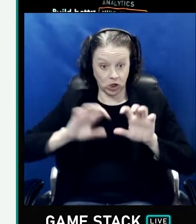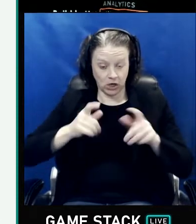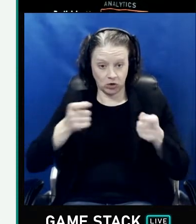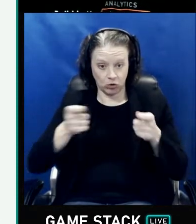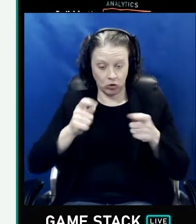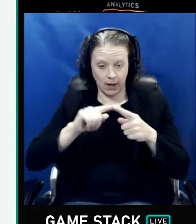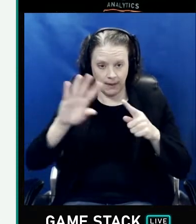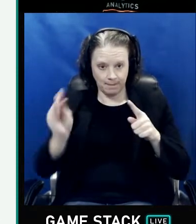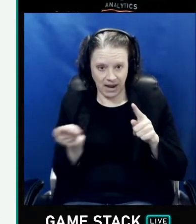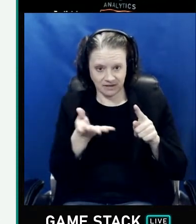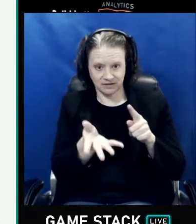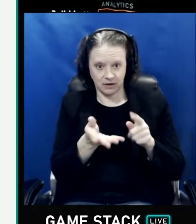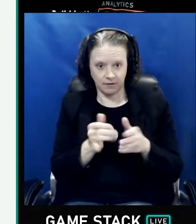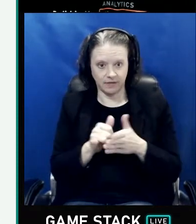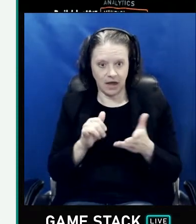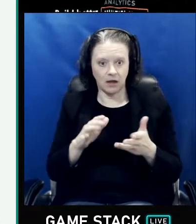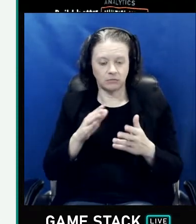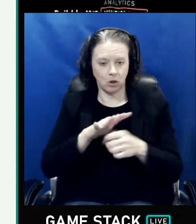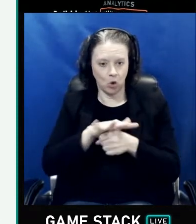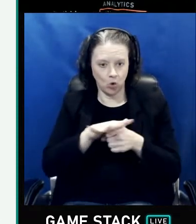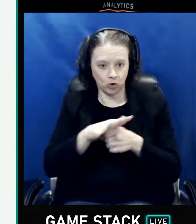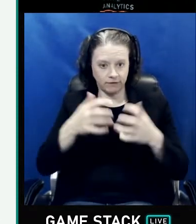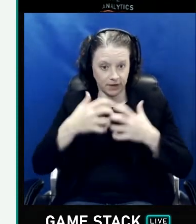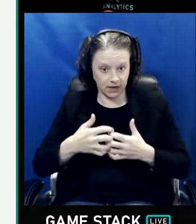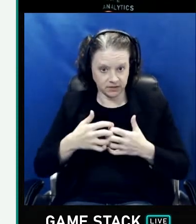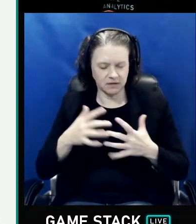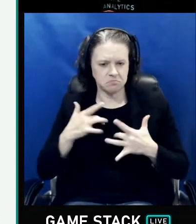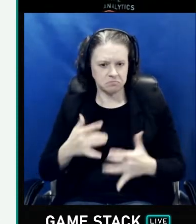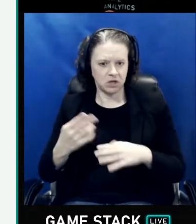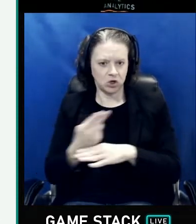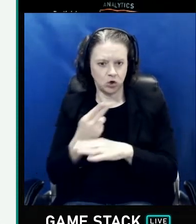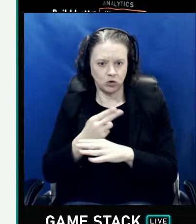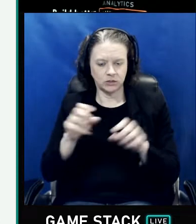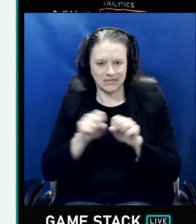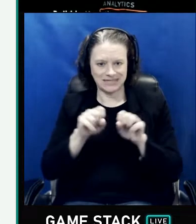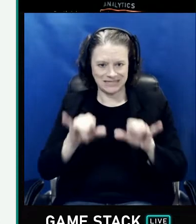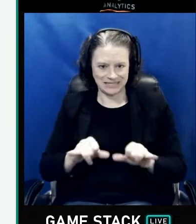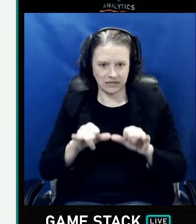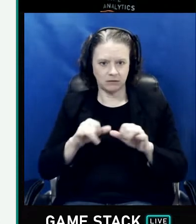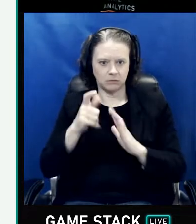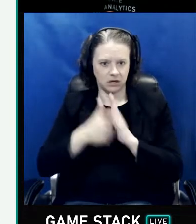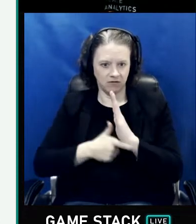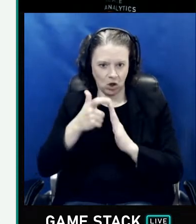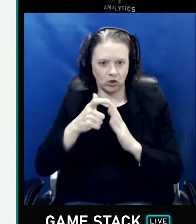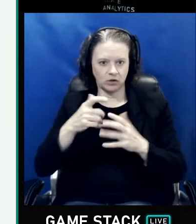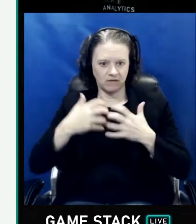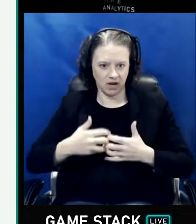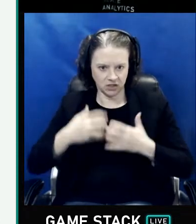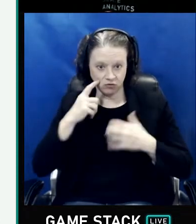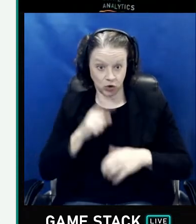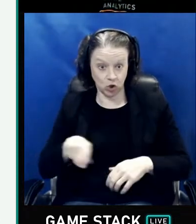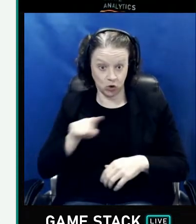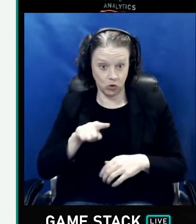The local device will actually, by default, use the system default device for you. From that you're going to want to pass in your